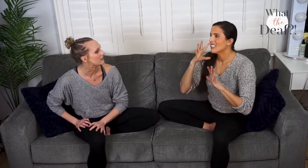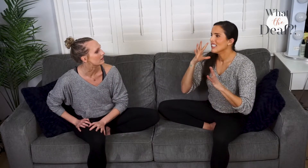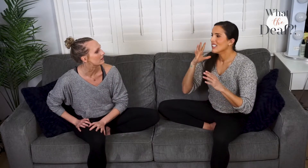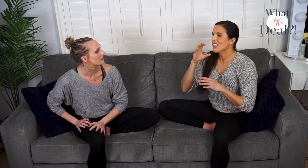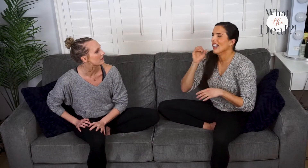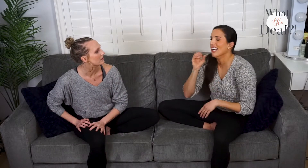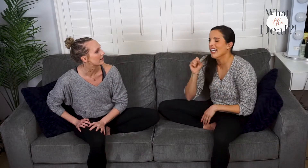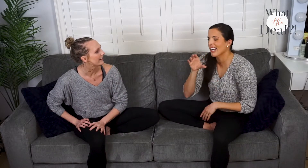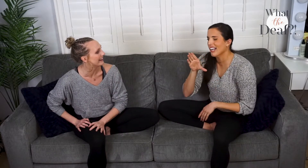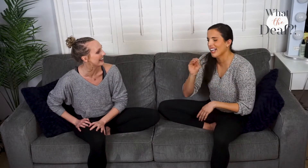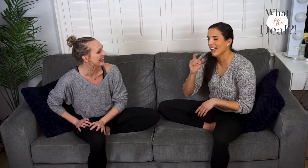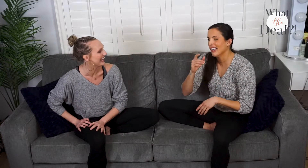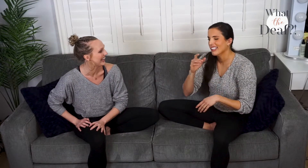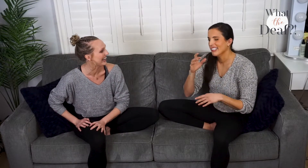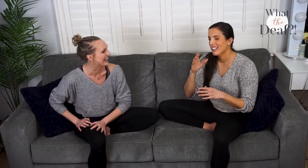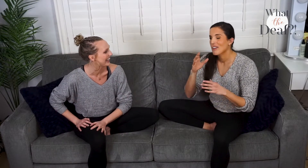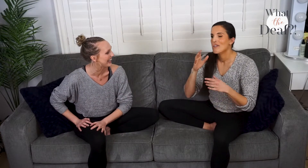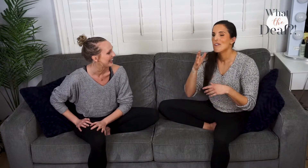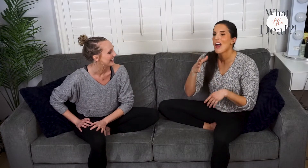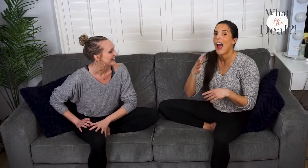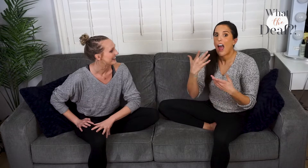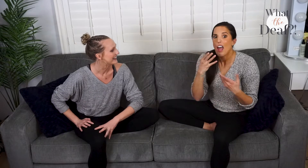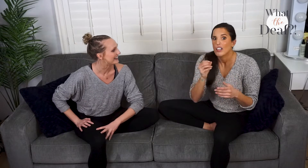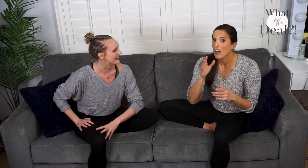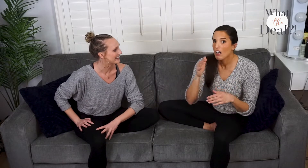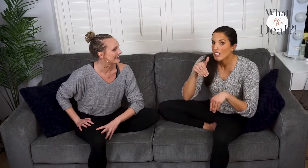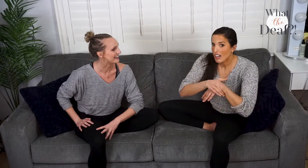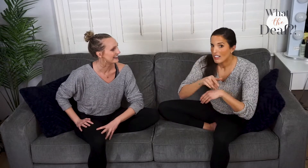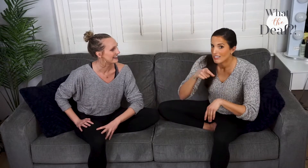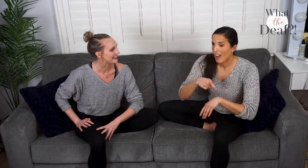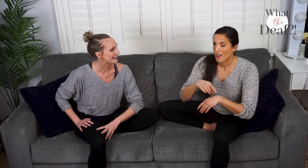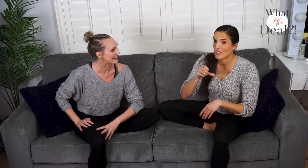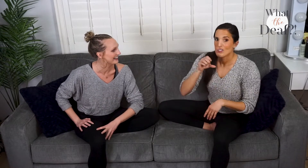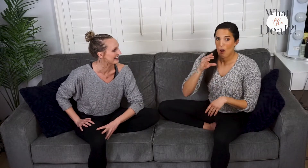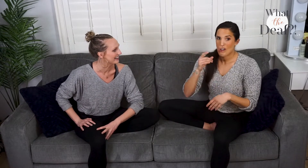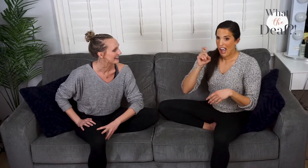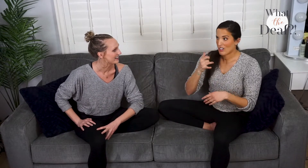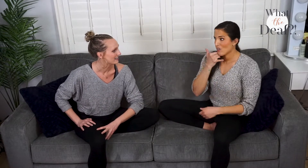And during nighttime, we tried to call a locksmith